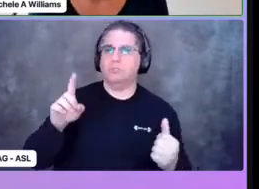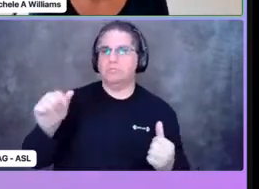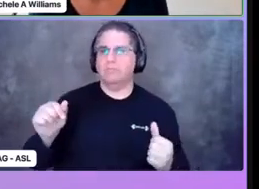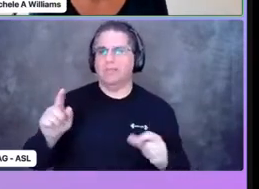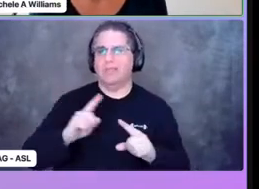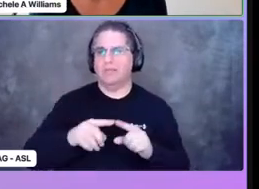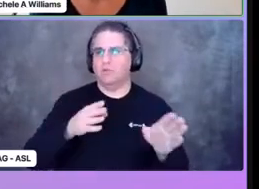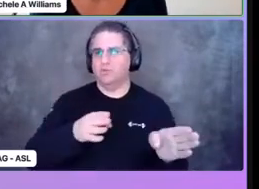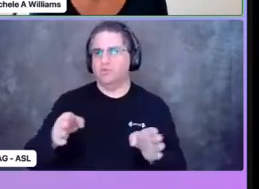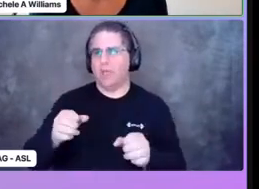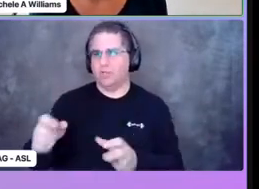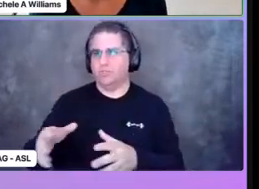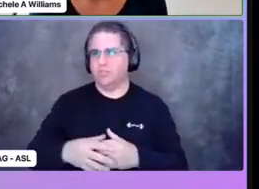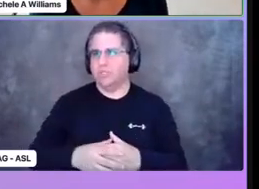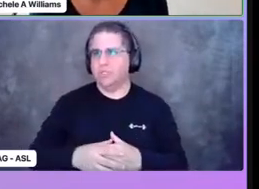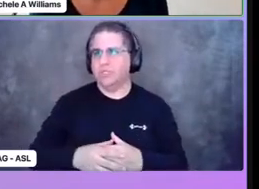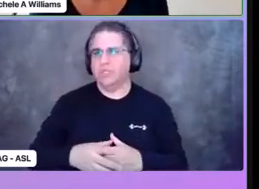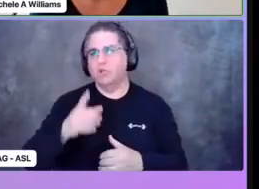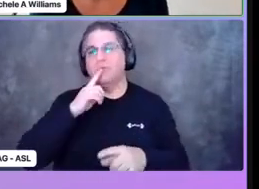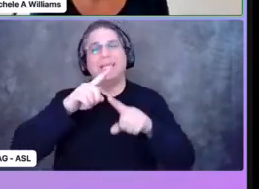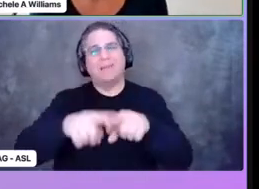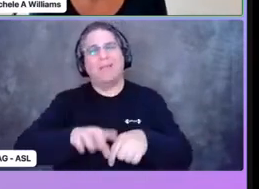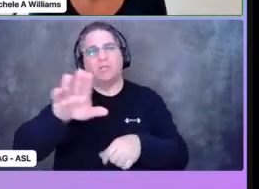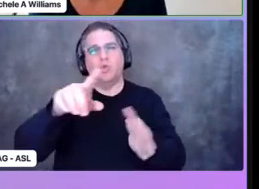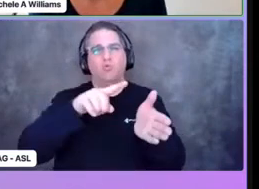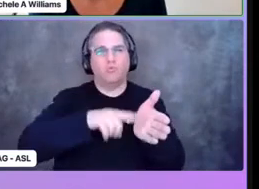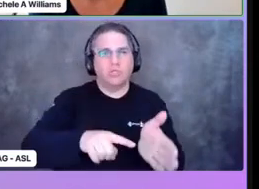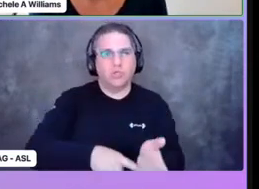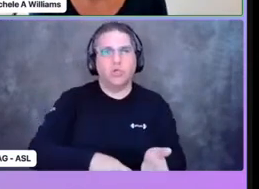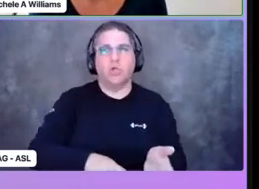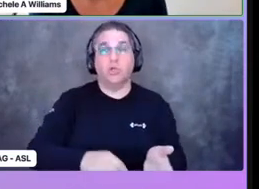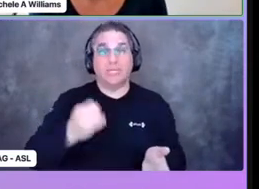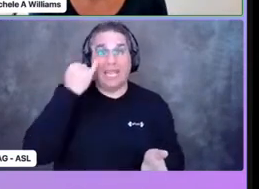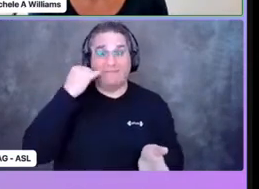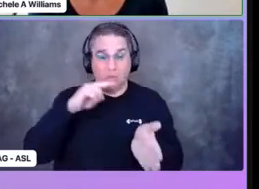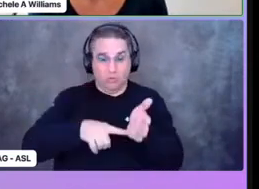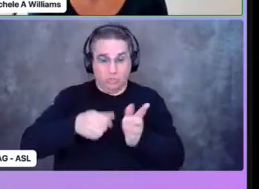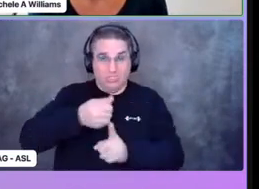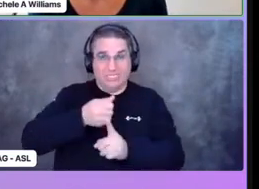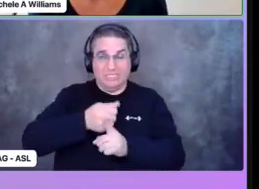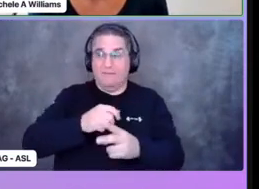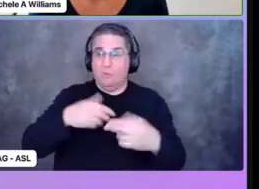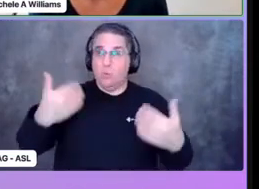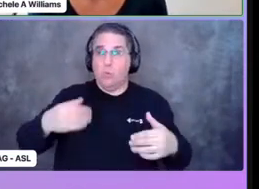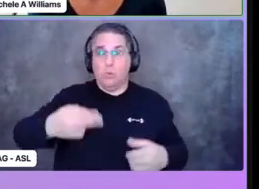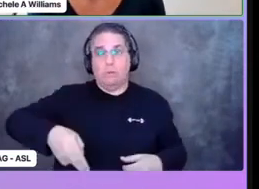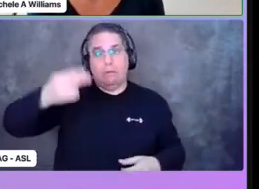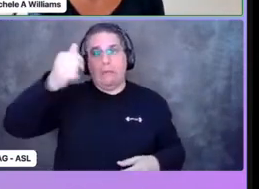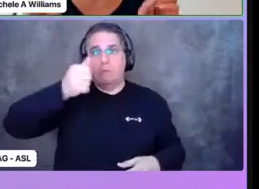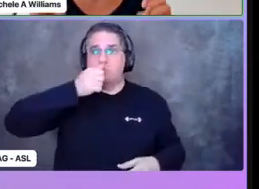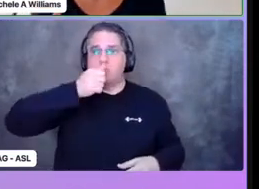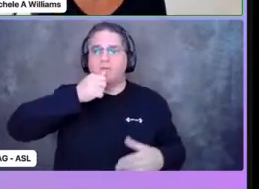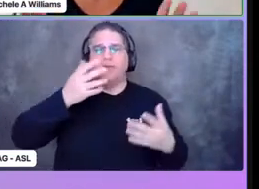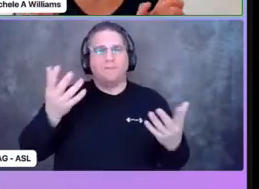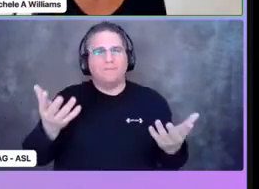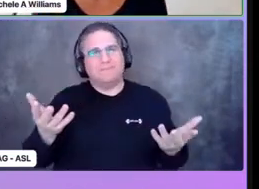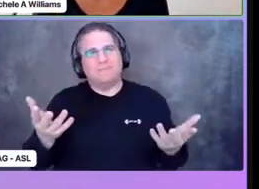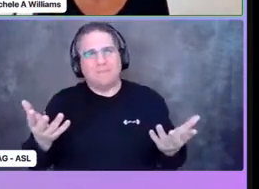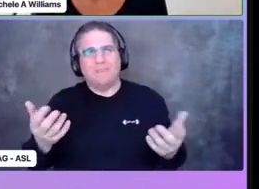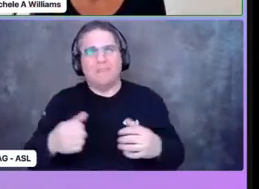circumvent having to explicitly disclose that. And again, it also depends on who the researchers are, and how